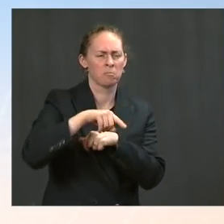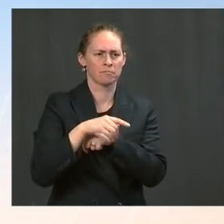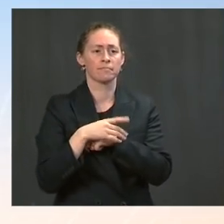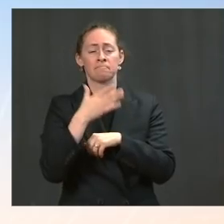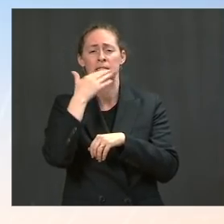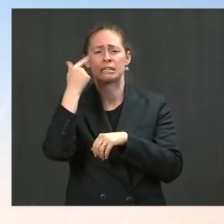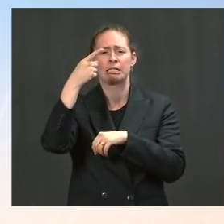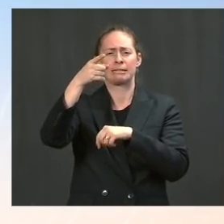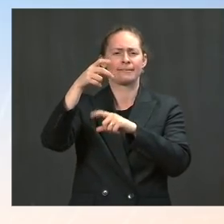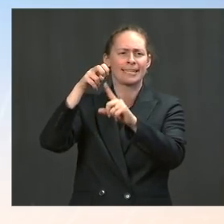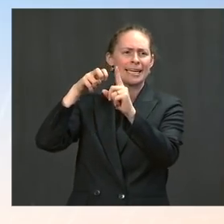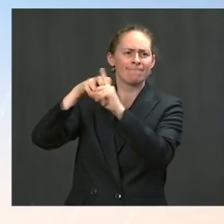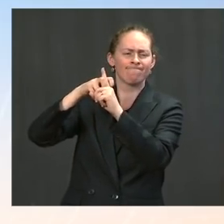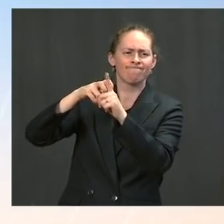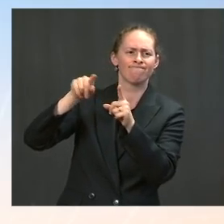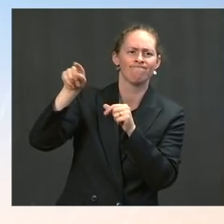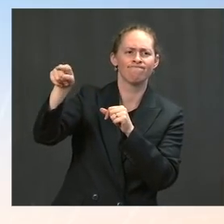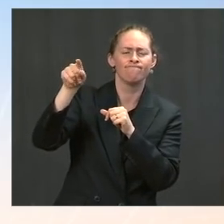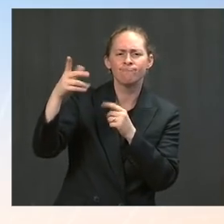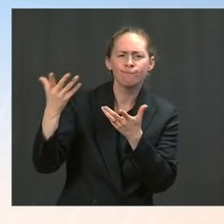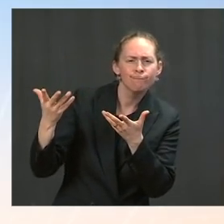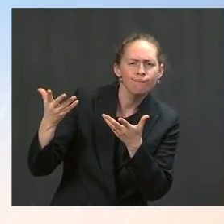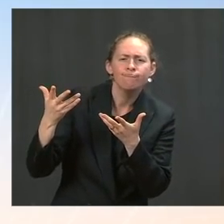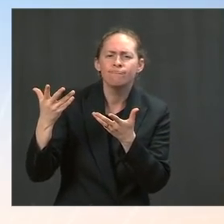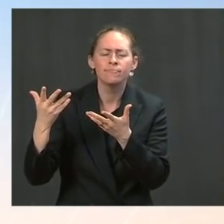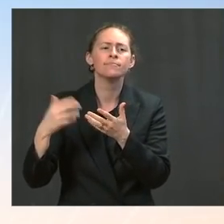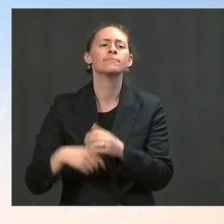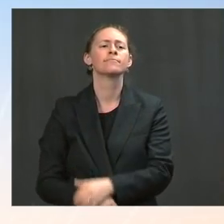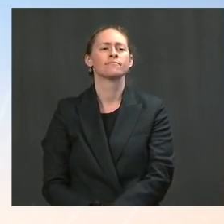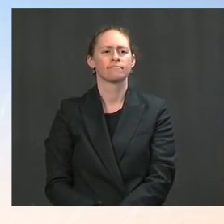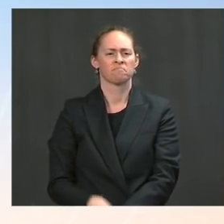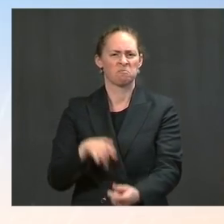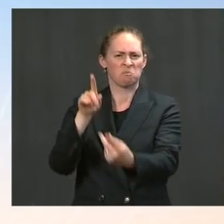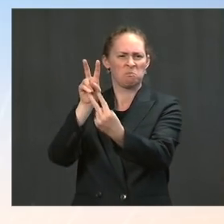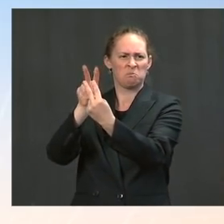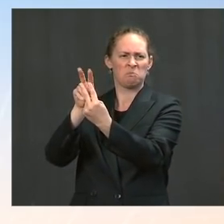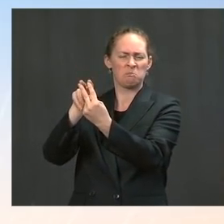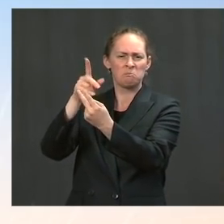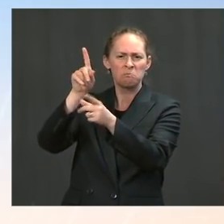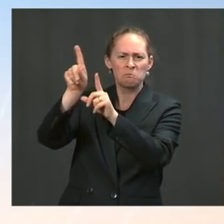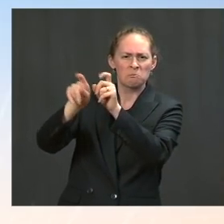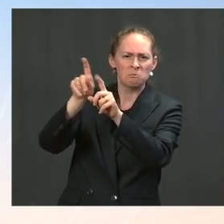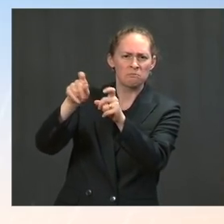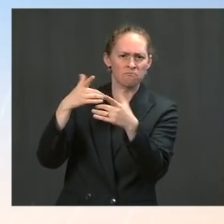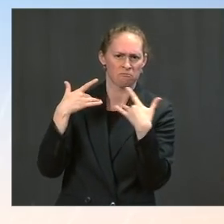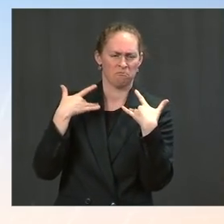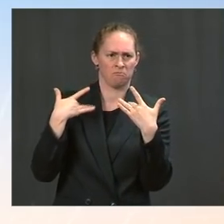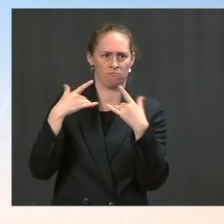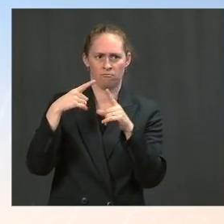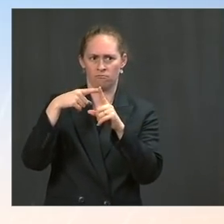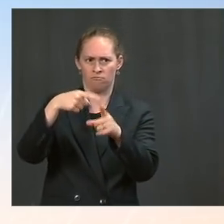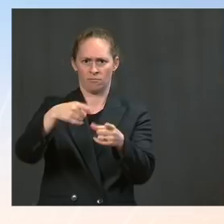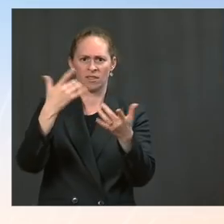either Gene Sperling or Jacob Leibenluft -- about different issues that are having -- happening in different cities or states. The Press: But you have confidence that money